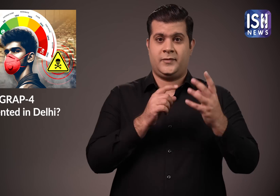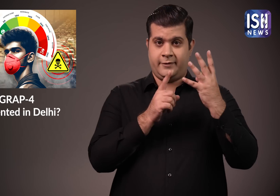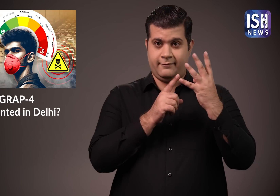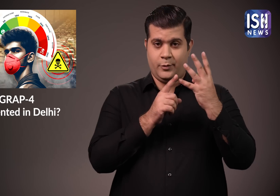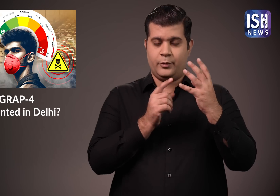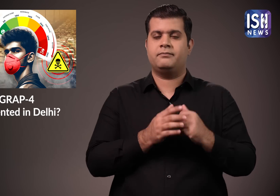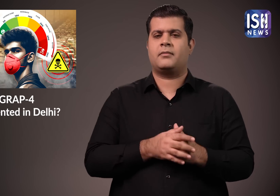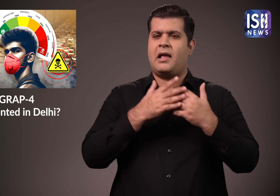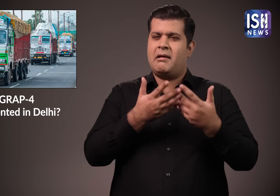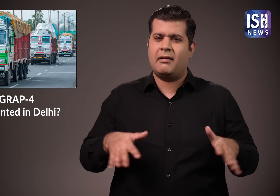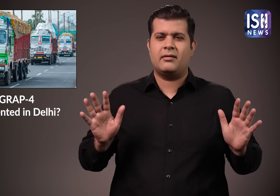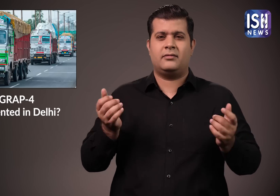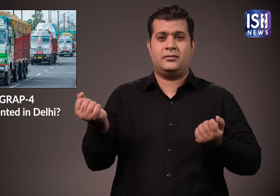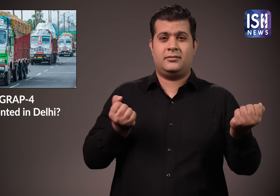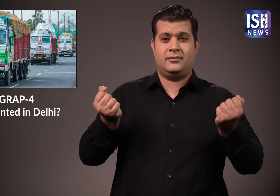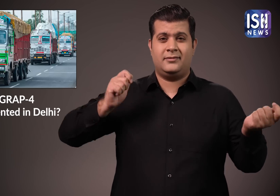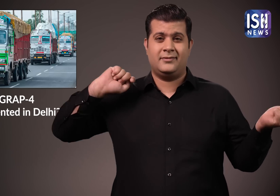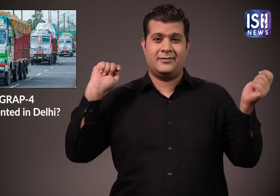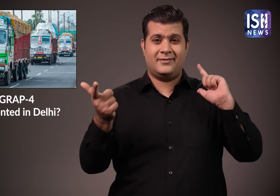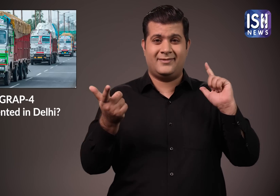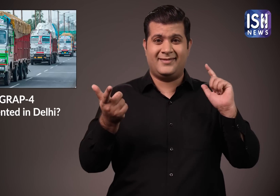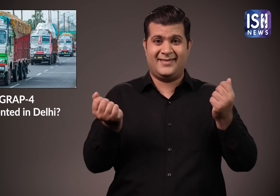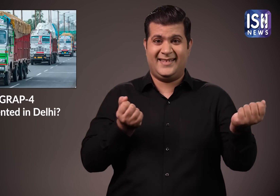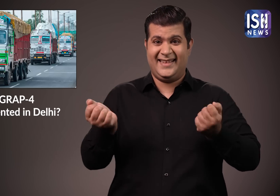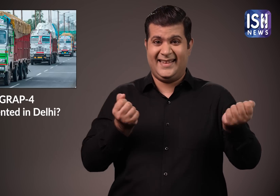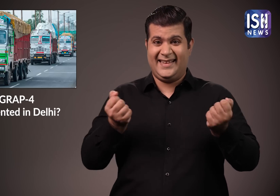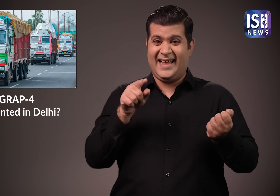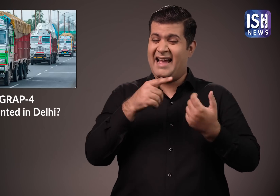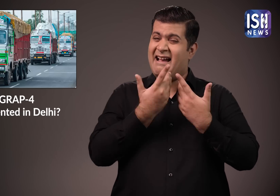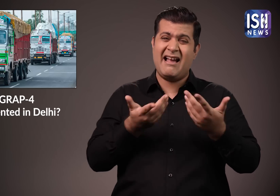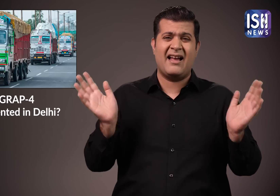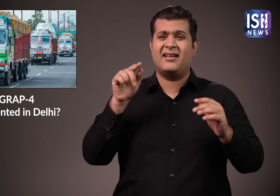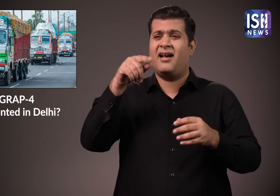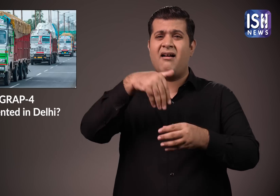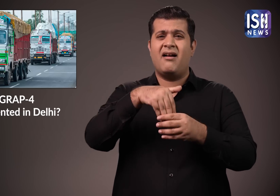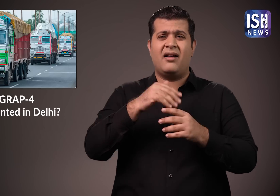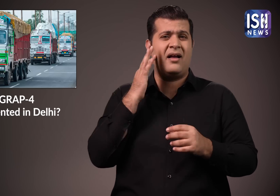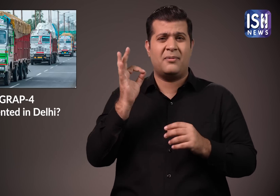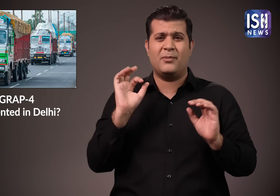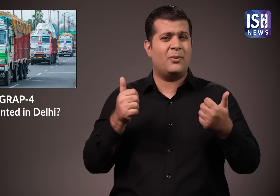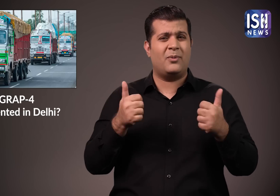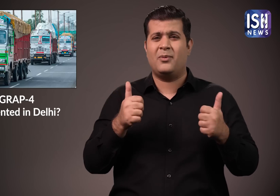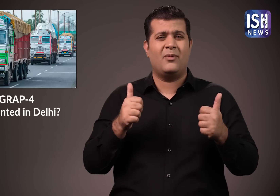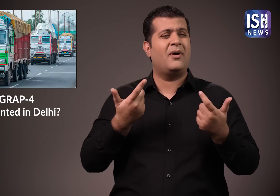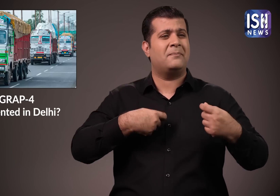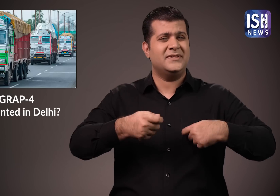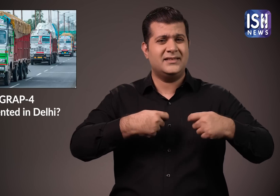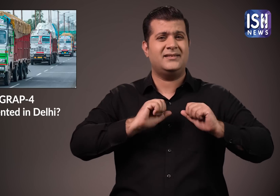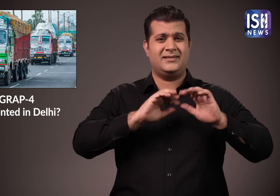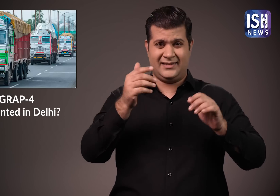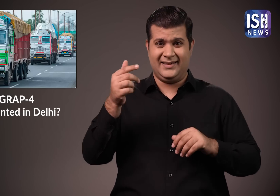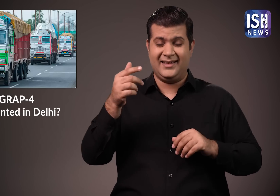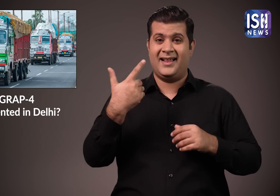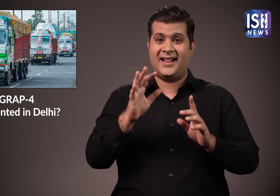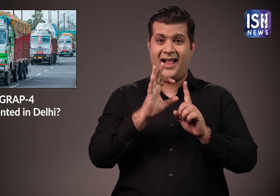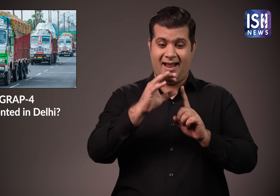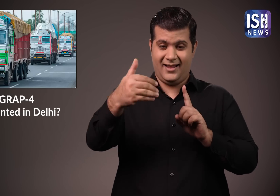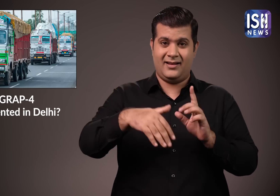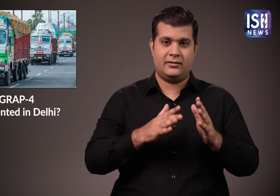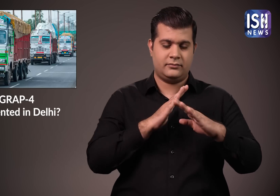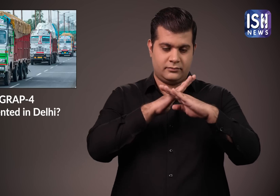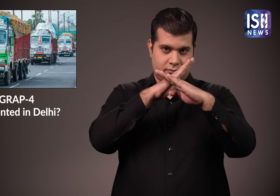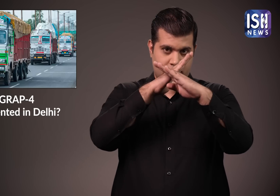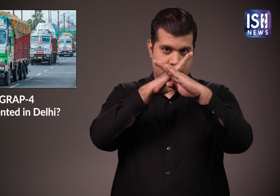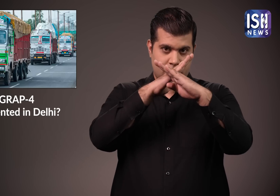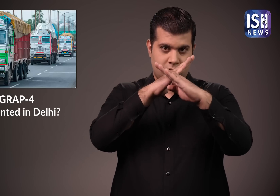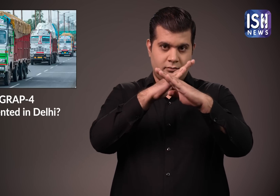4. Entry of trucks carrying non-essential items has been banned into Delhi.